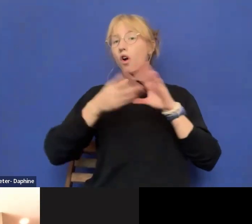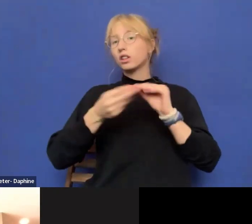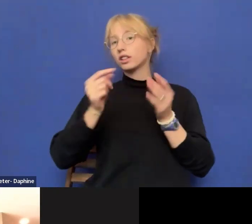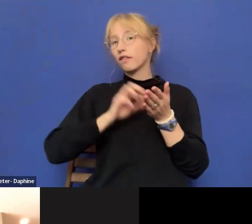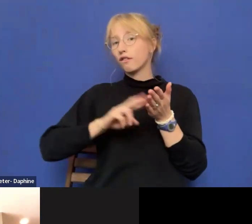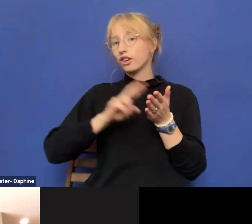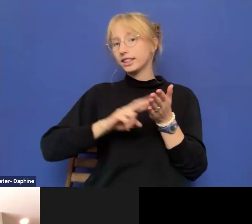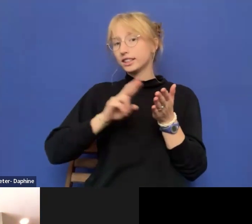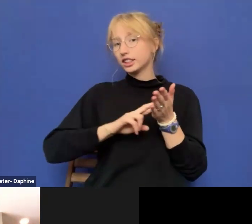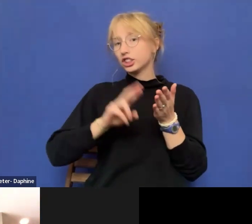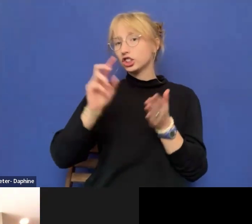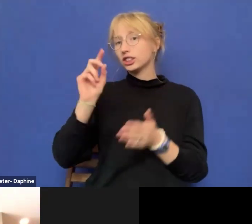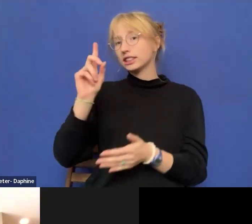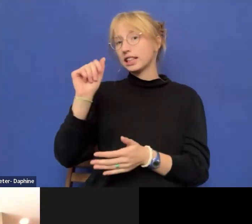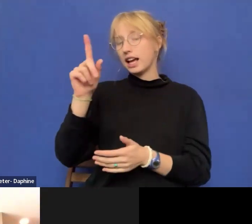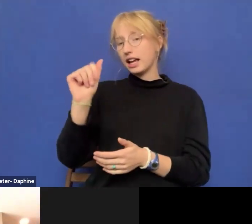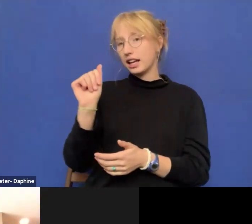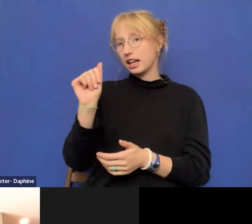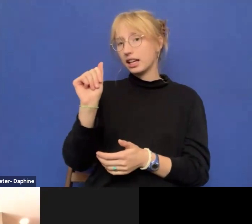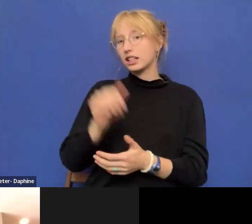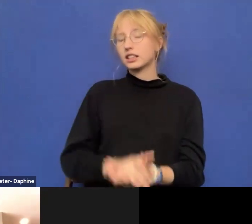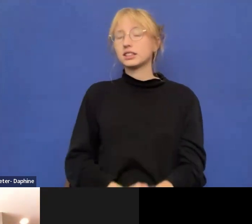Qualitative data? >>Dr. Rama Bala: